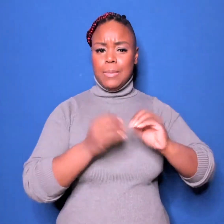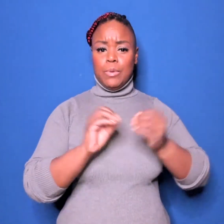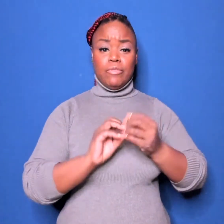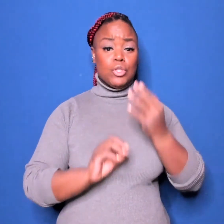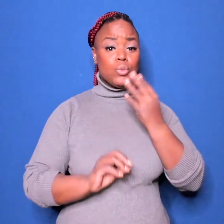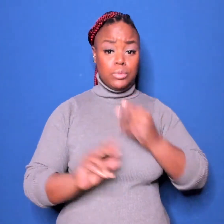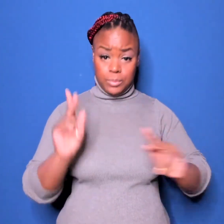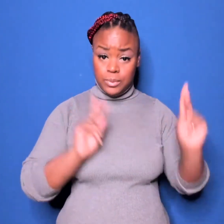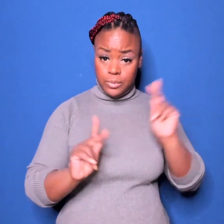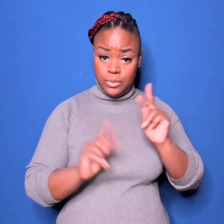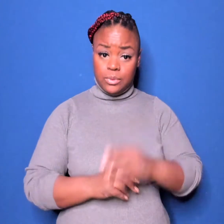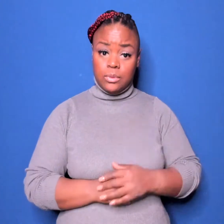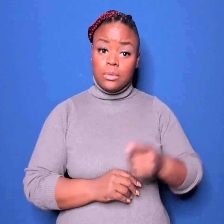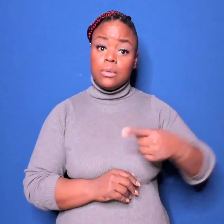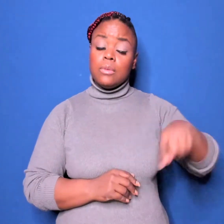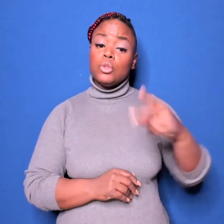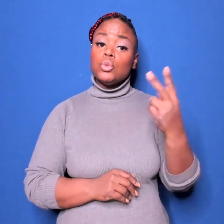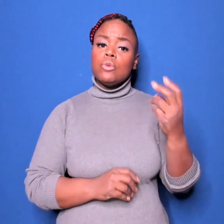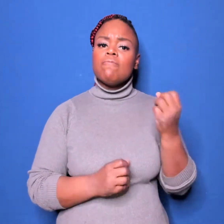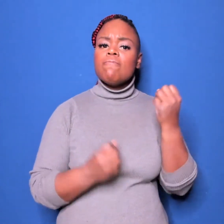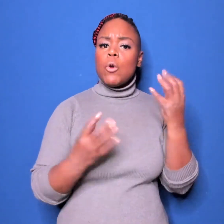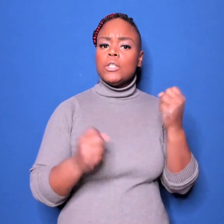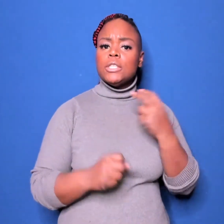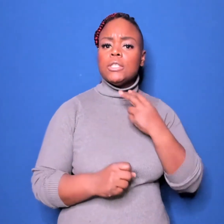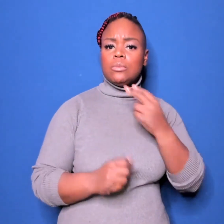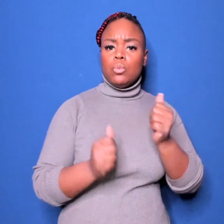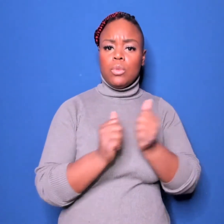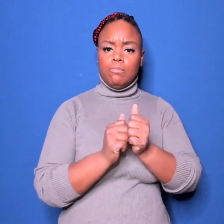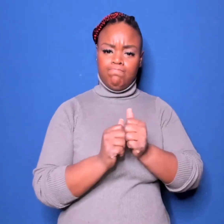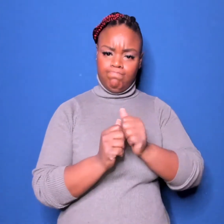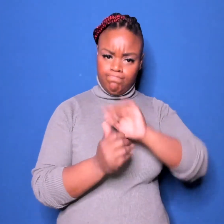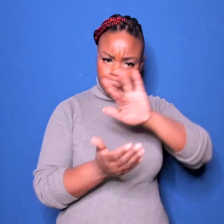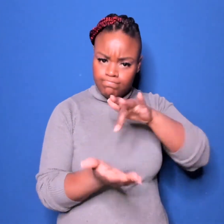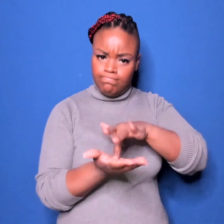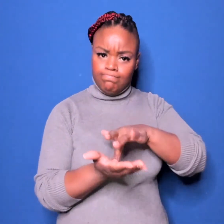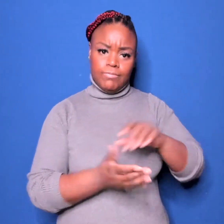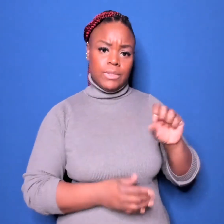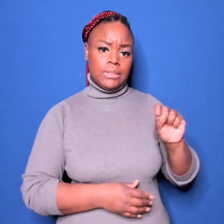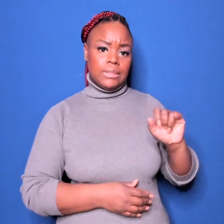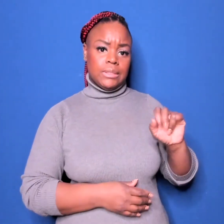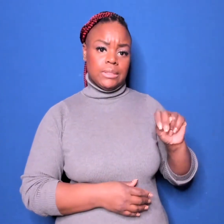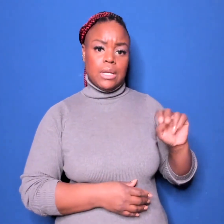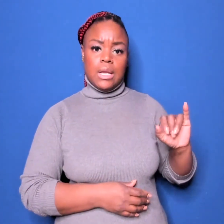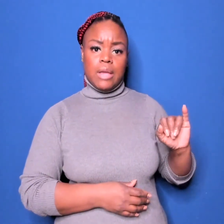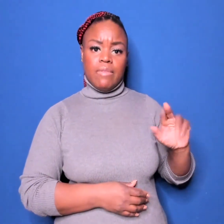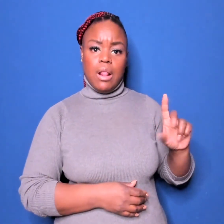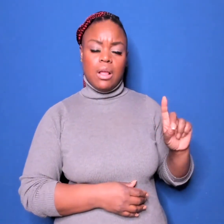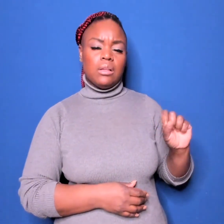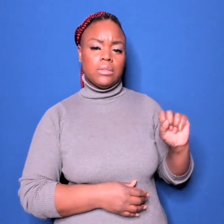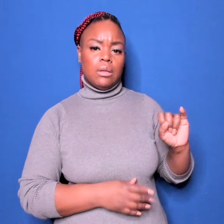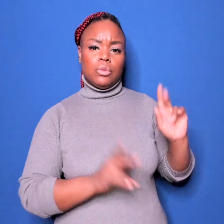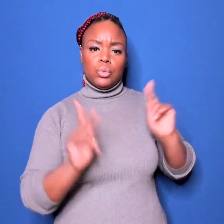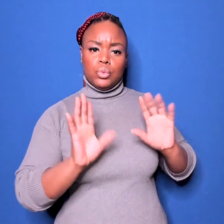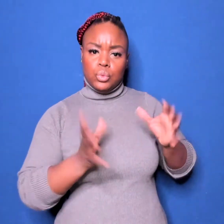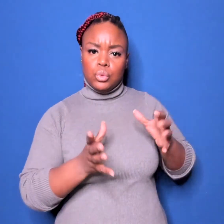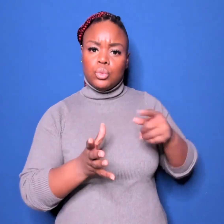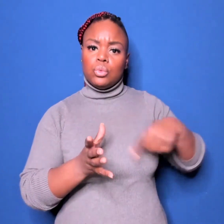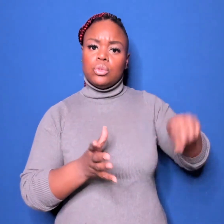and a number of Jewish people. There were two voices within the core of the Sins Invalid crew